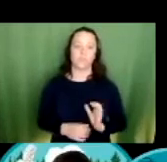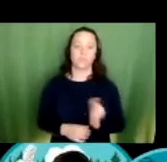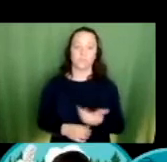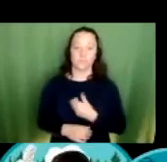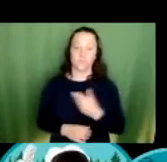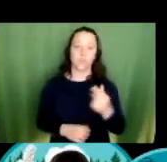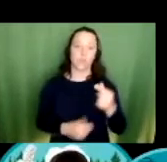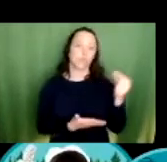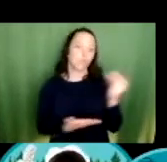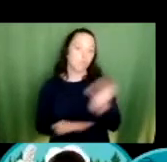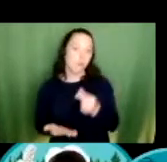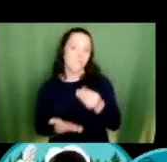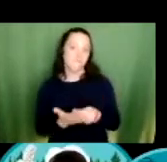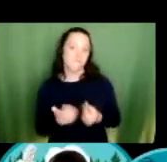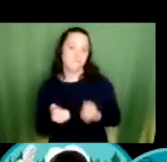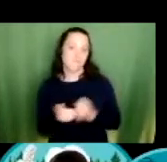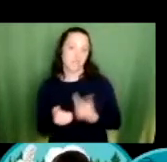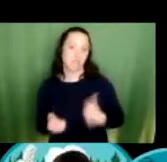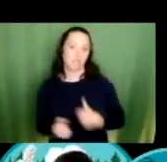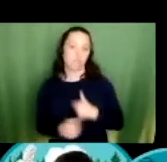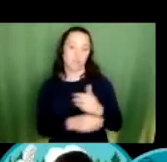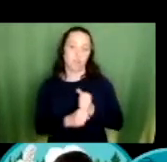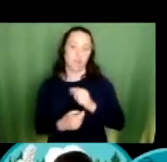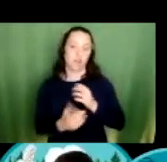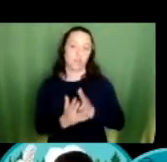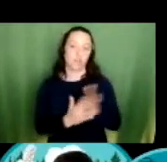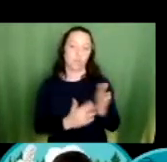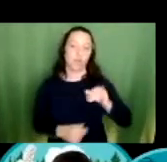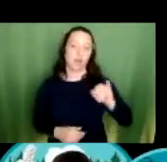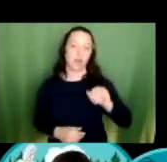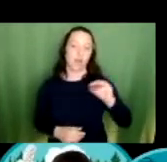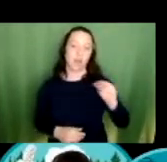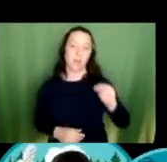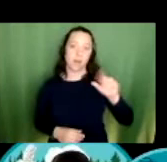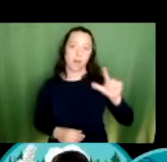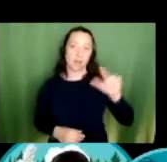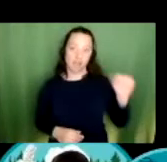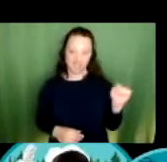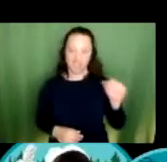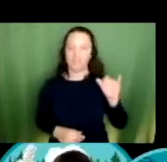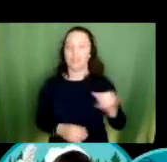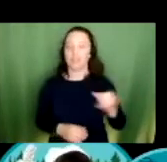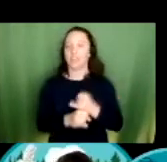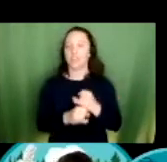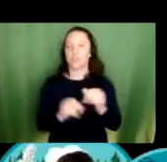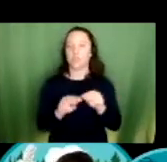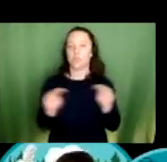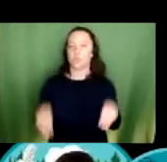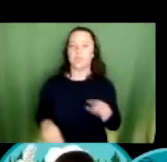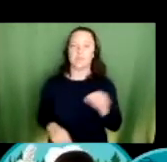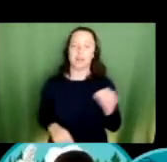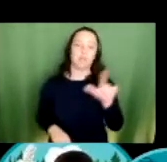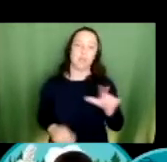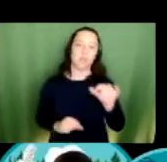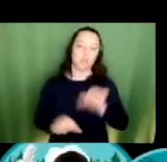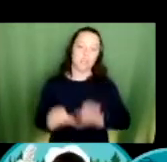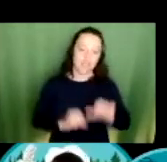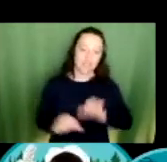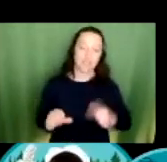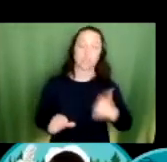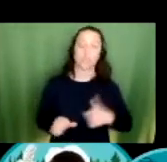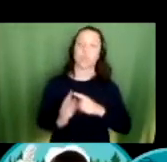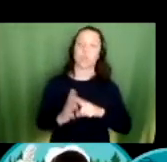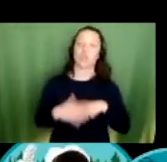received from Institute for Museum and Library Sciences, we are embarking on a journey through